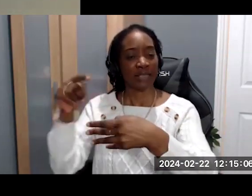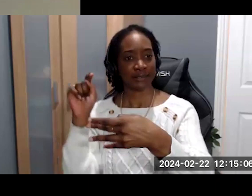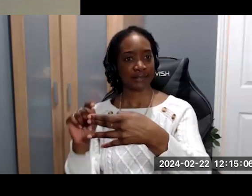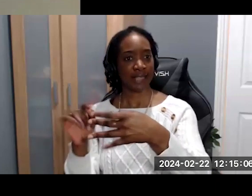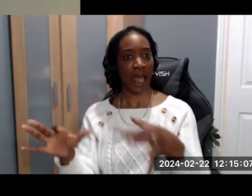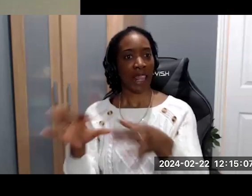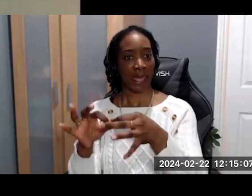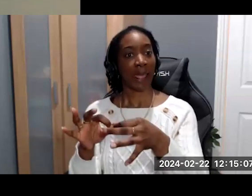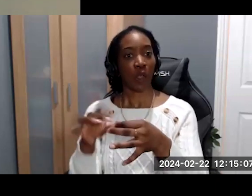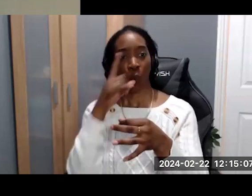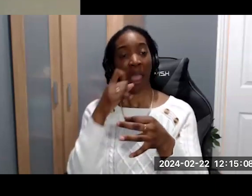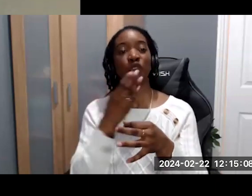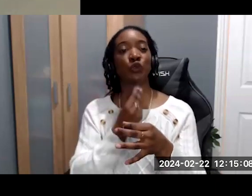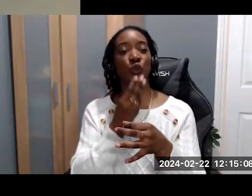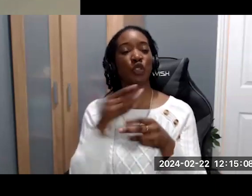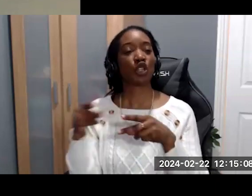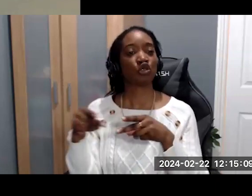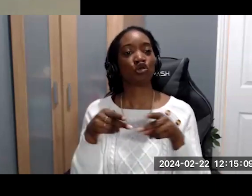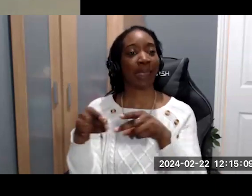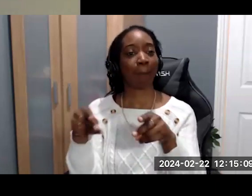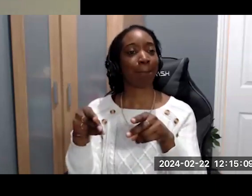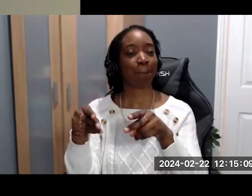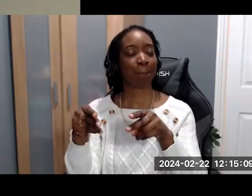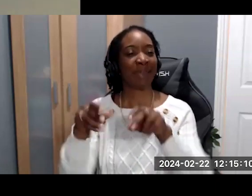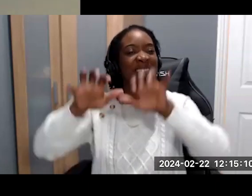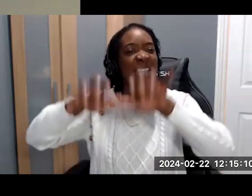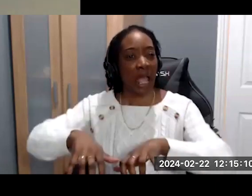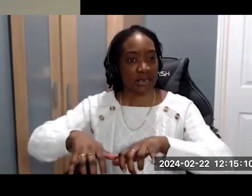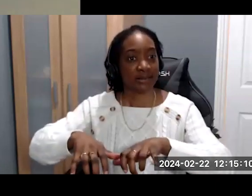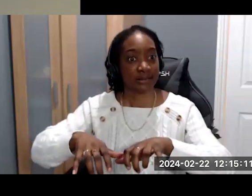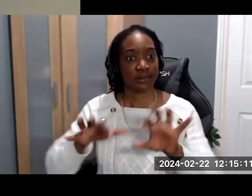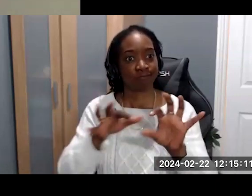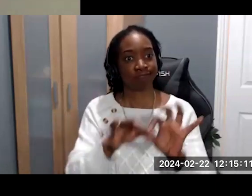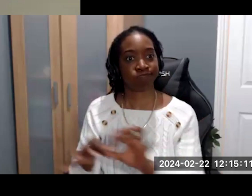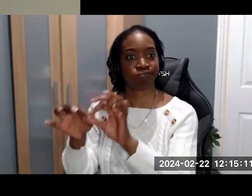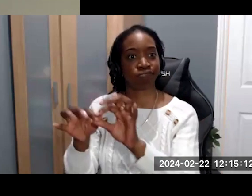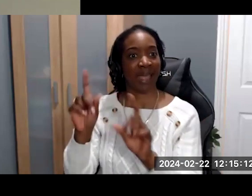via stream text if you're unable to access the link in the chat we have included this link on